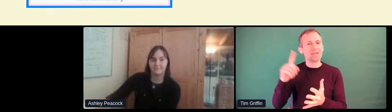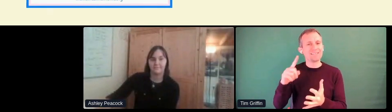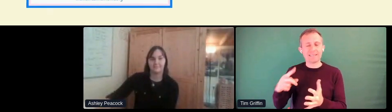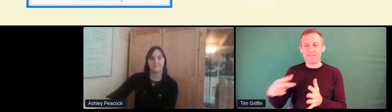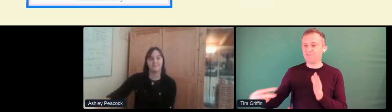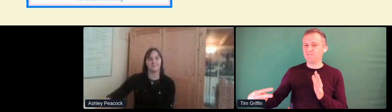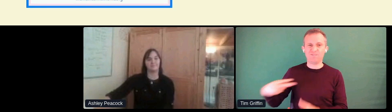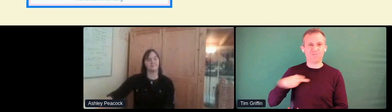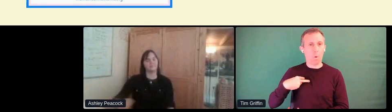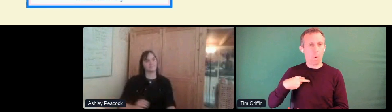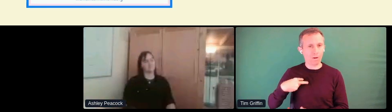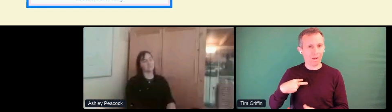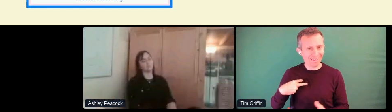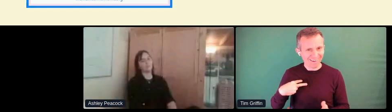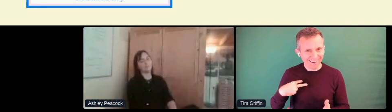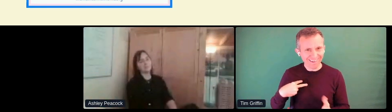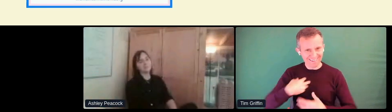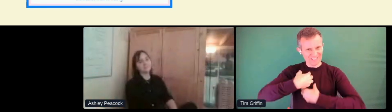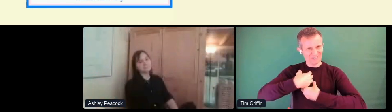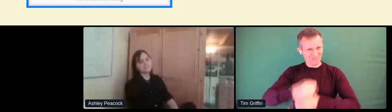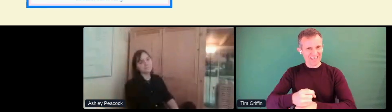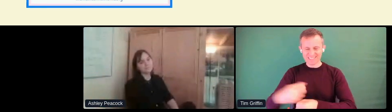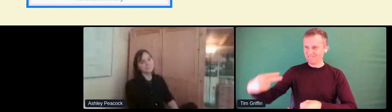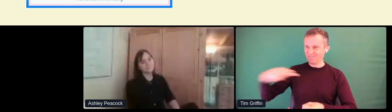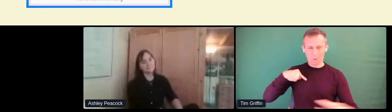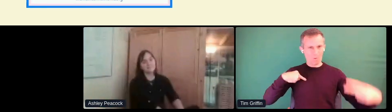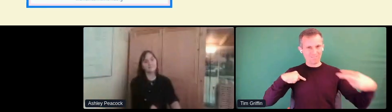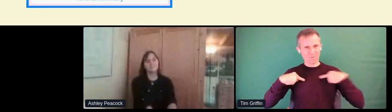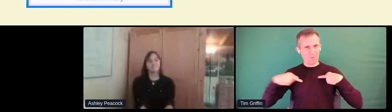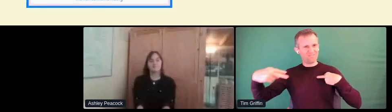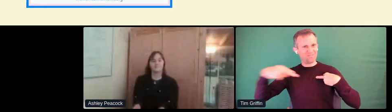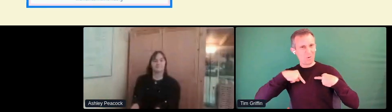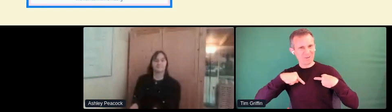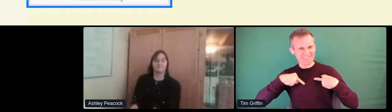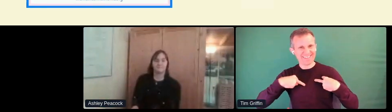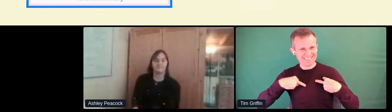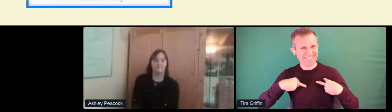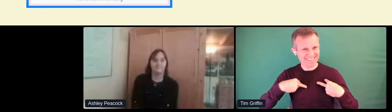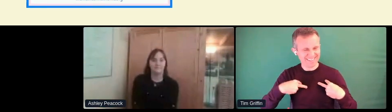stresses you out, even if it's like a little tiny annoyance like you cut your fingernails too short.